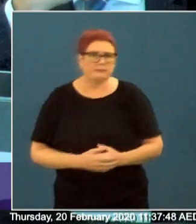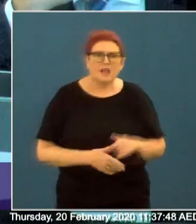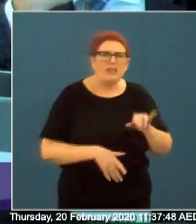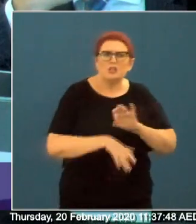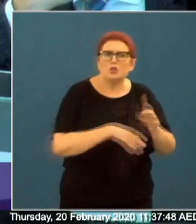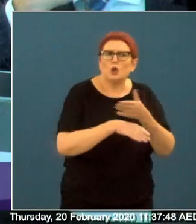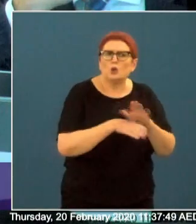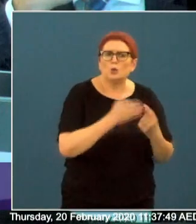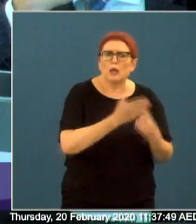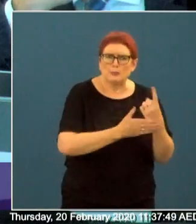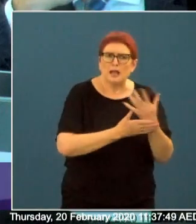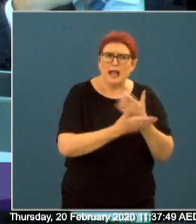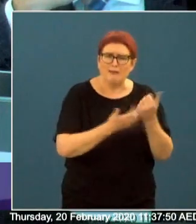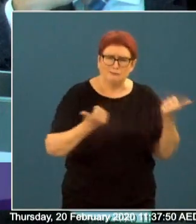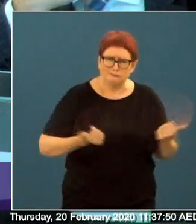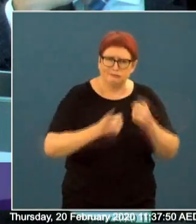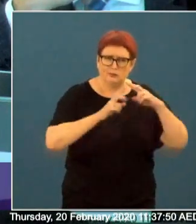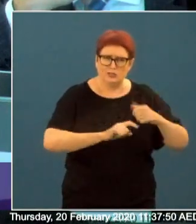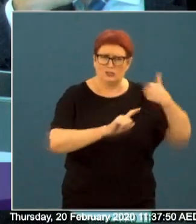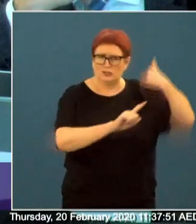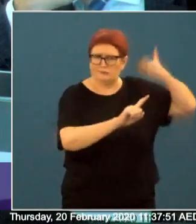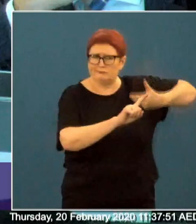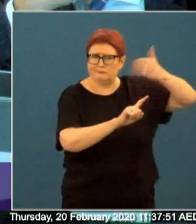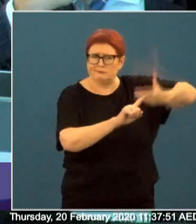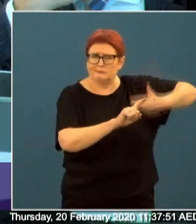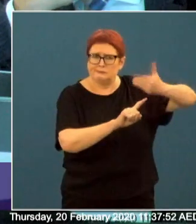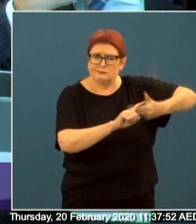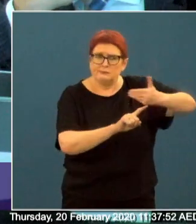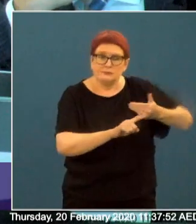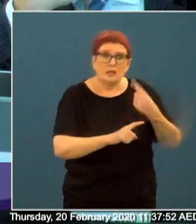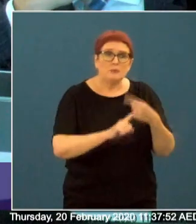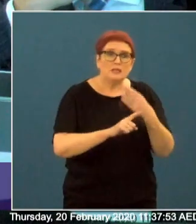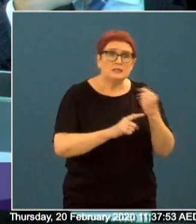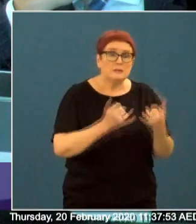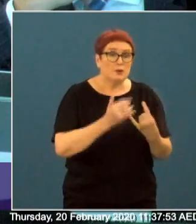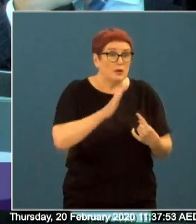research over many years, including some important research done in 1995?